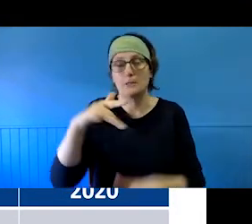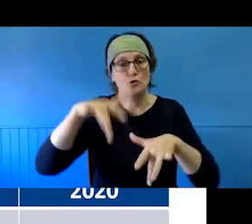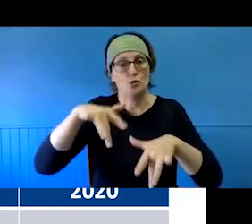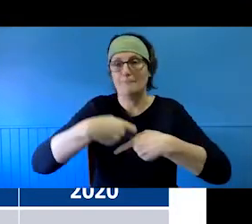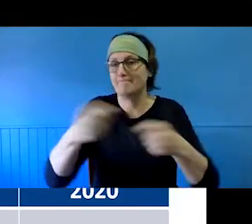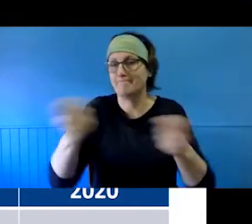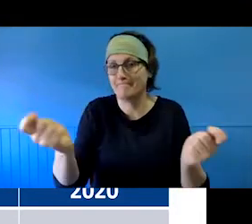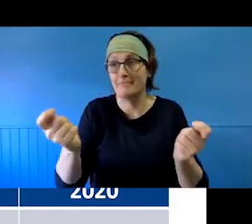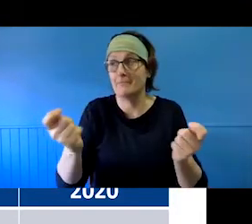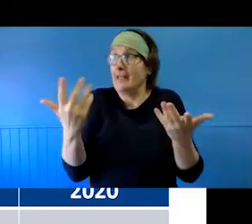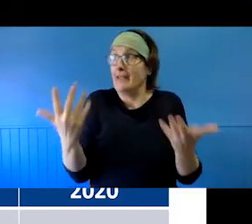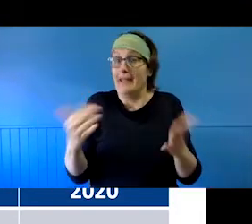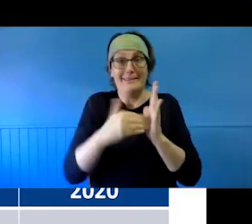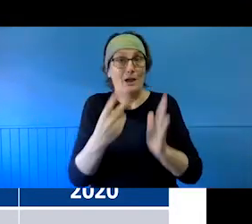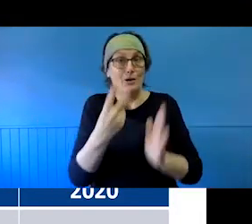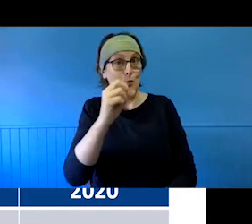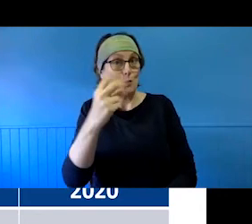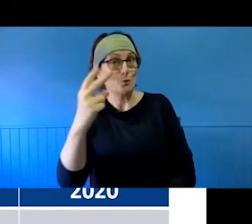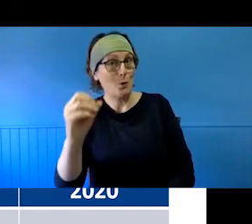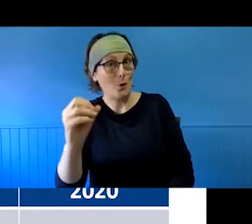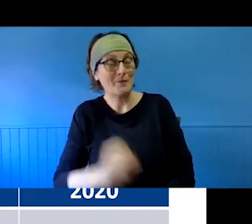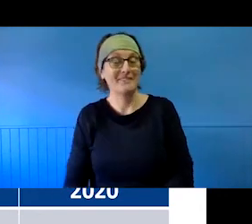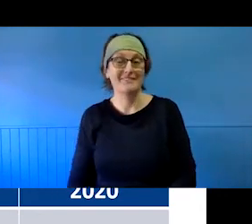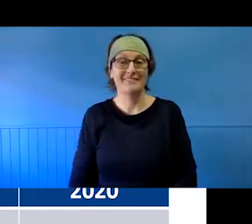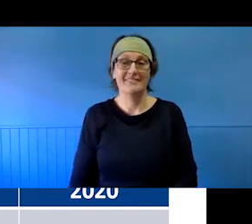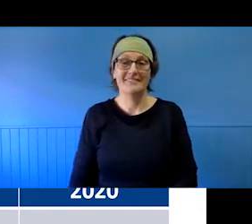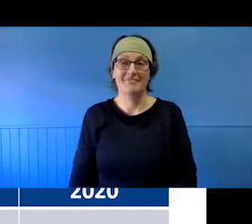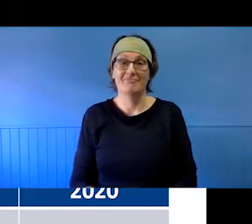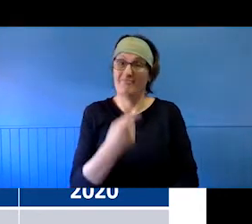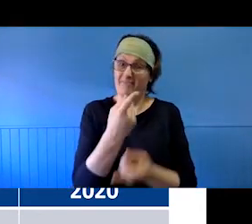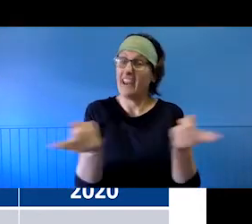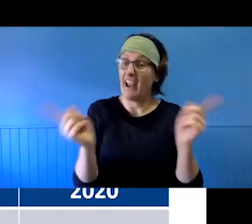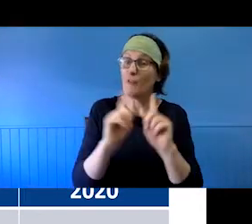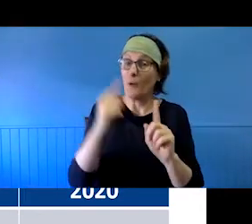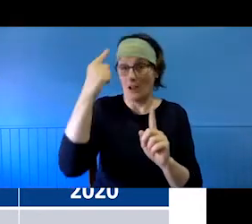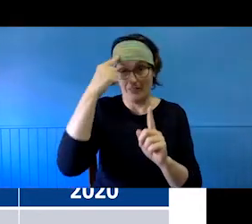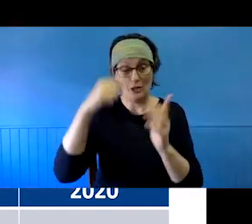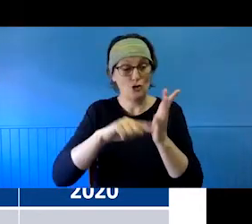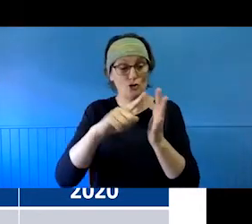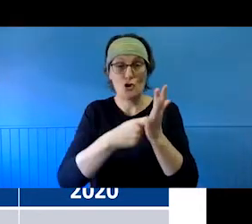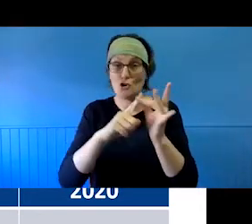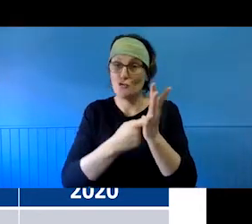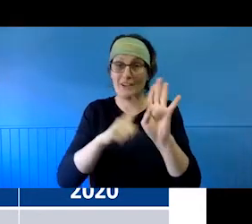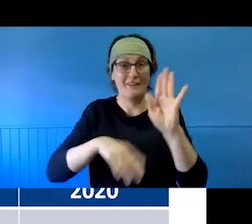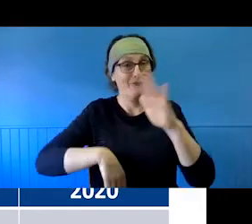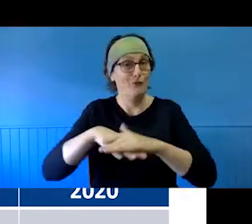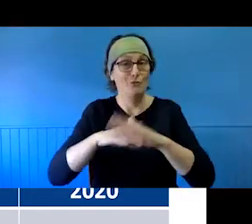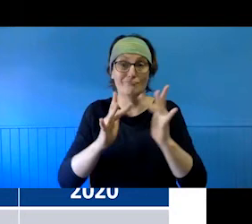And here we are in 2020! And, pretty much, everybody at the tertiary level is teaching online.